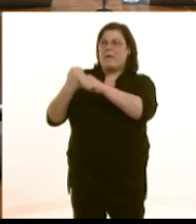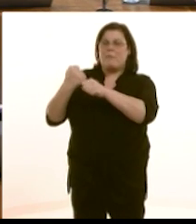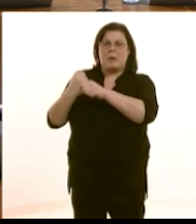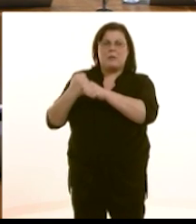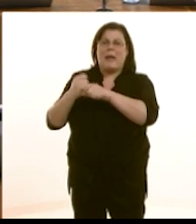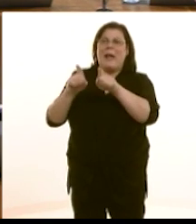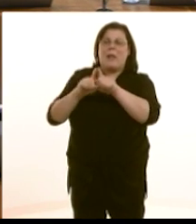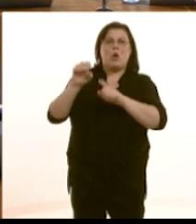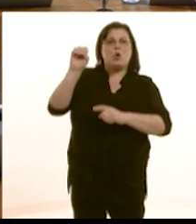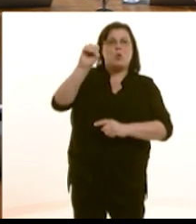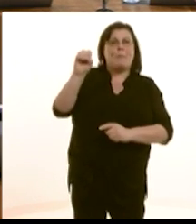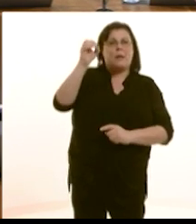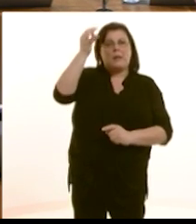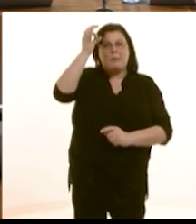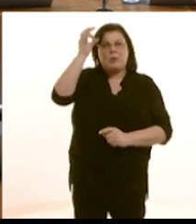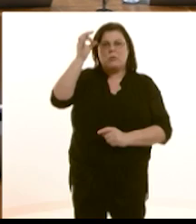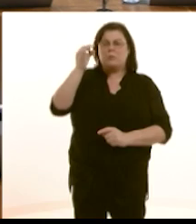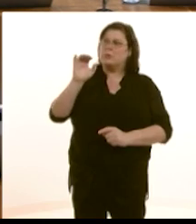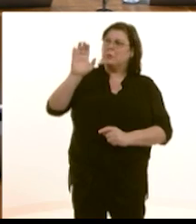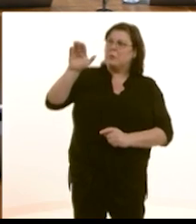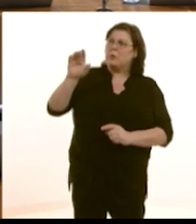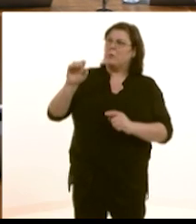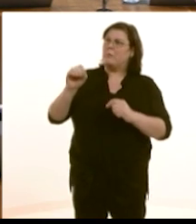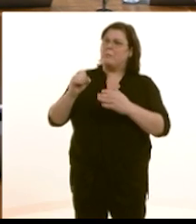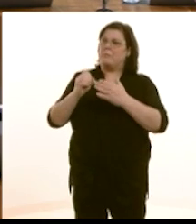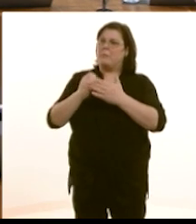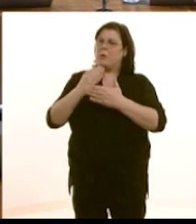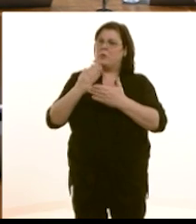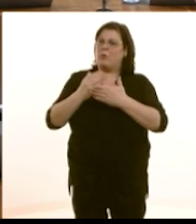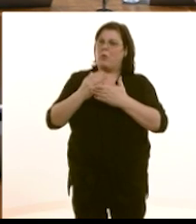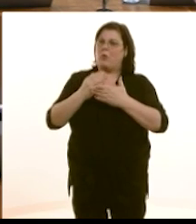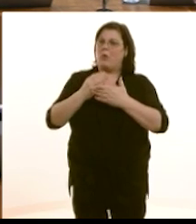in this regard, to make sure, firstly, that we see the establishment of a level playing